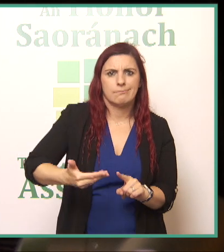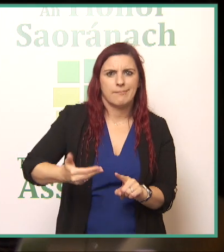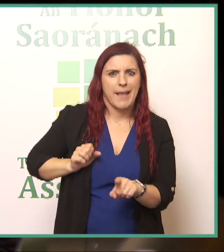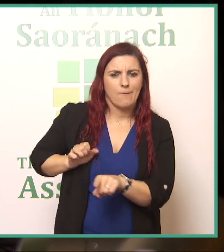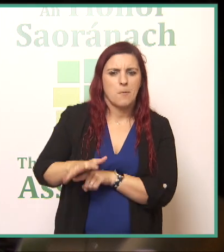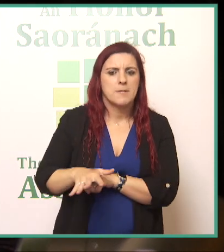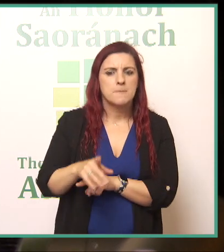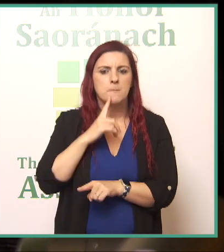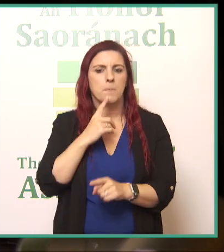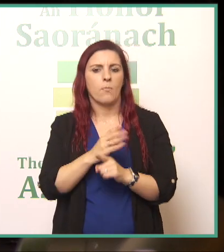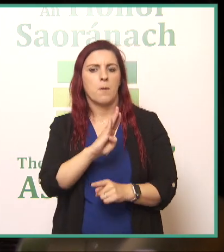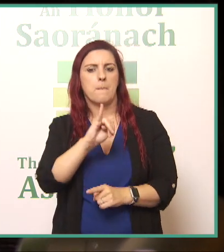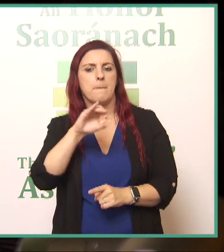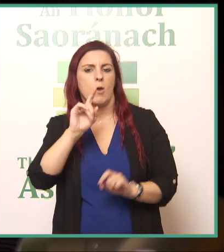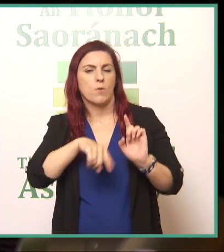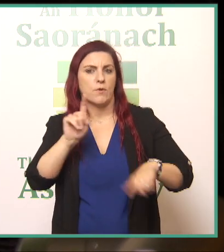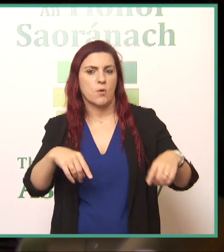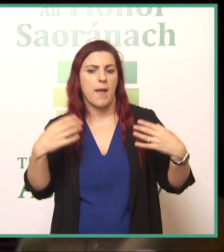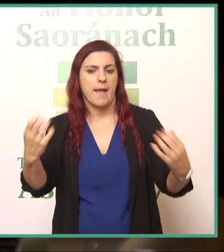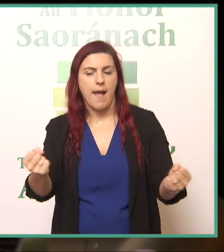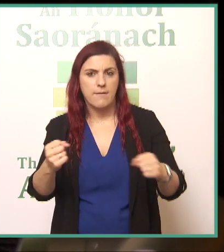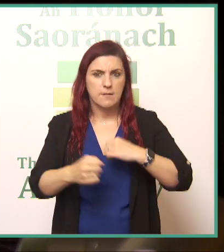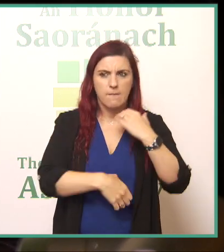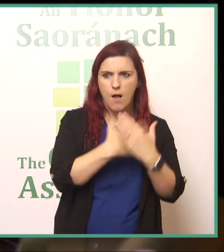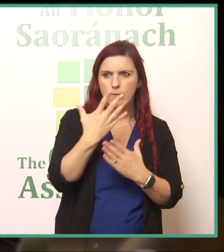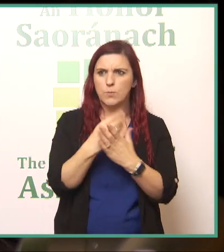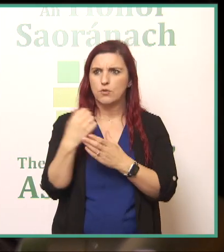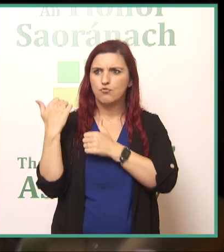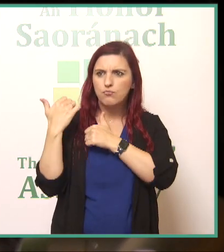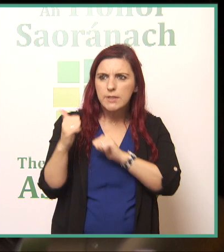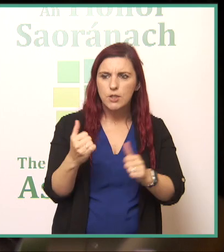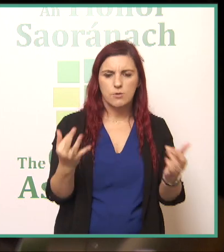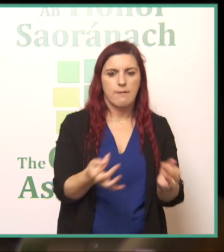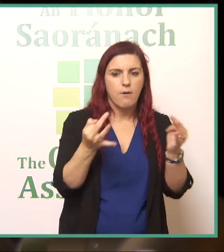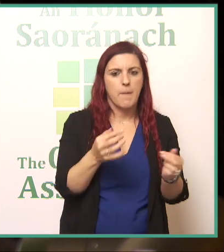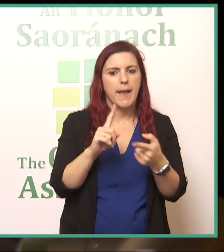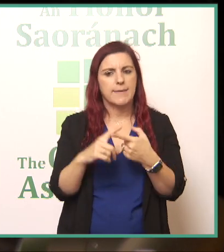we have has evolved together with traditional farming practices but also there are some farming